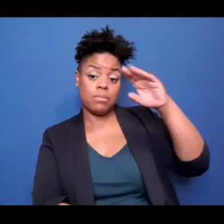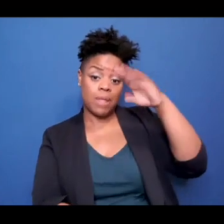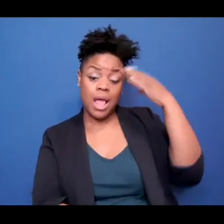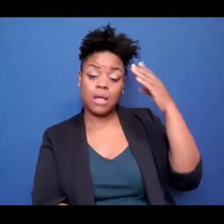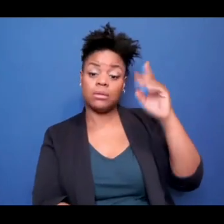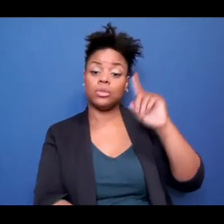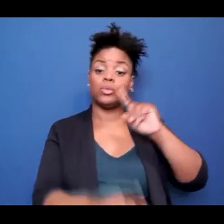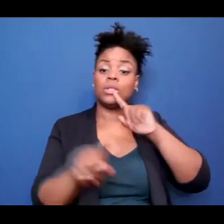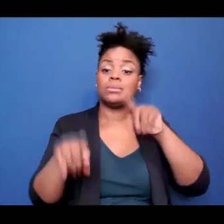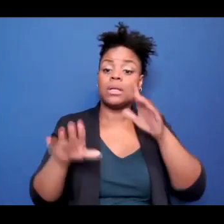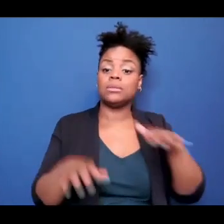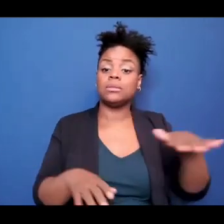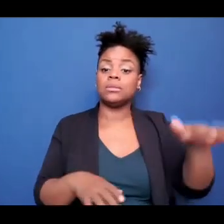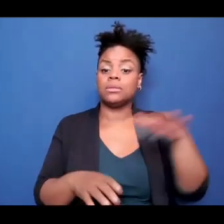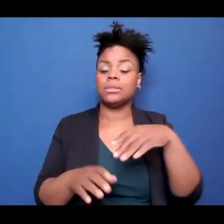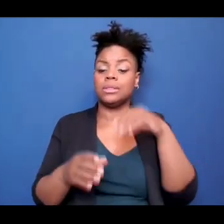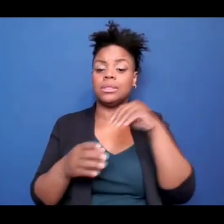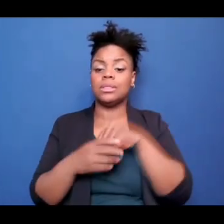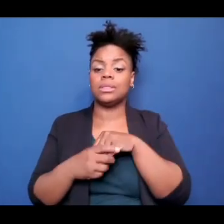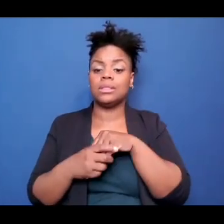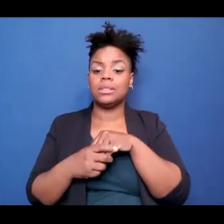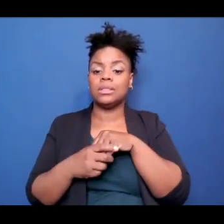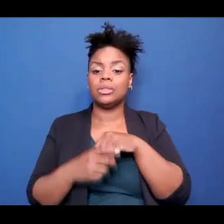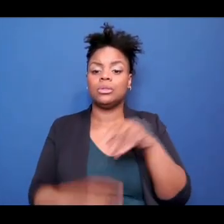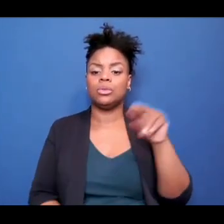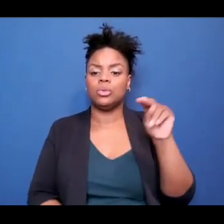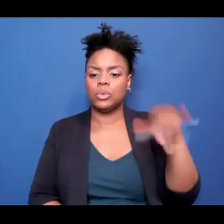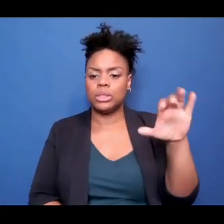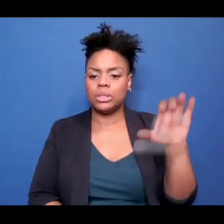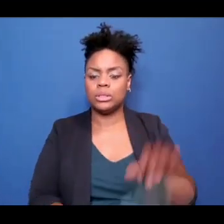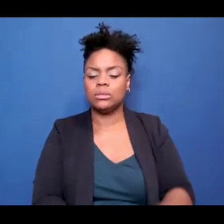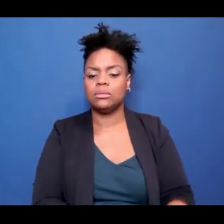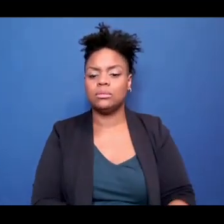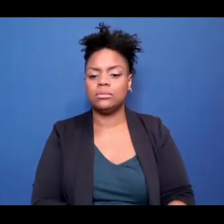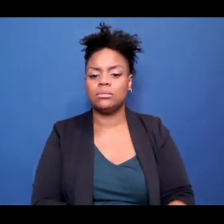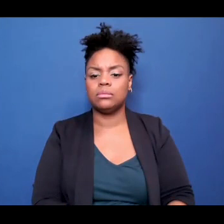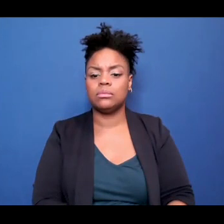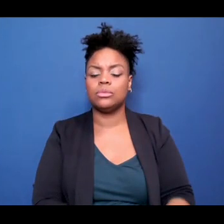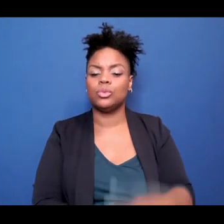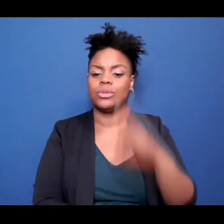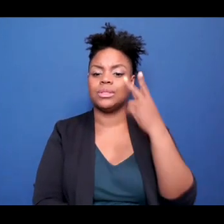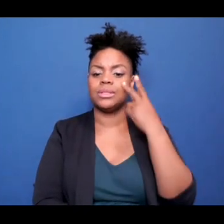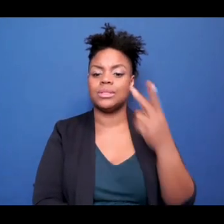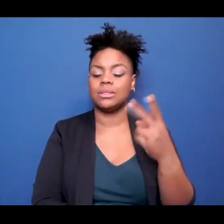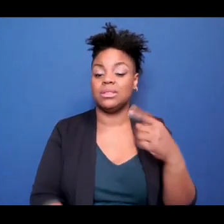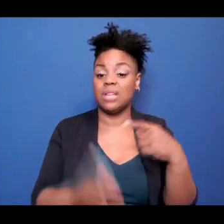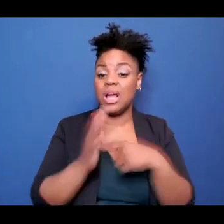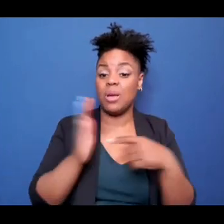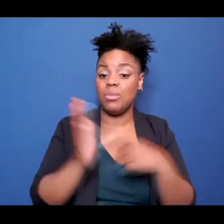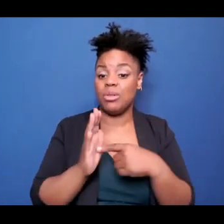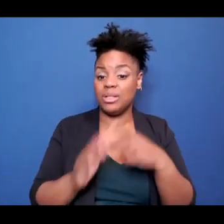SO THE QUOTES HERE ARE FROM BLACK RESPONDENTS IN NEW YORK,